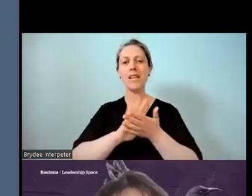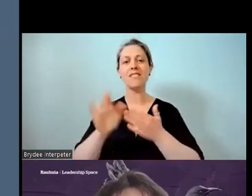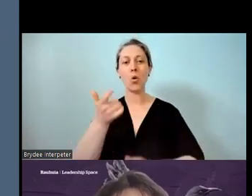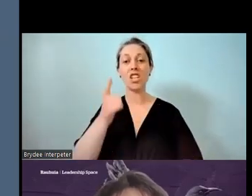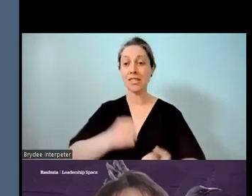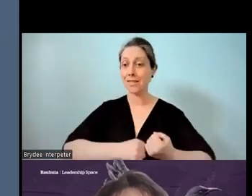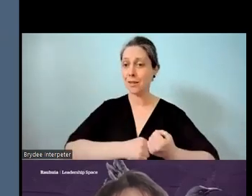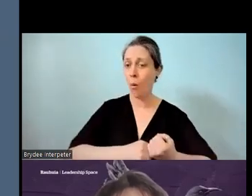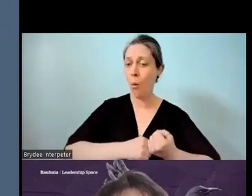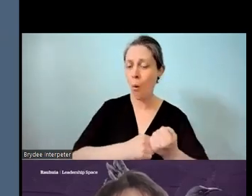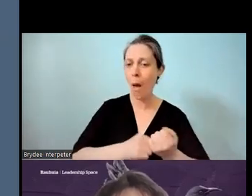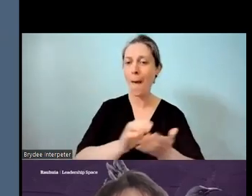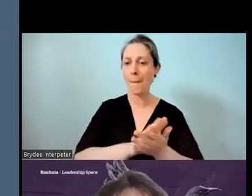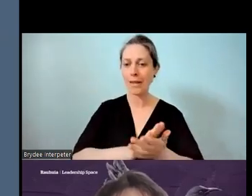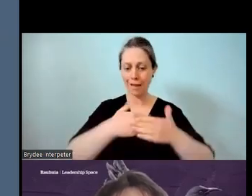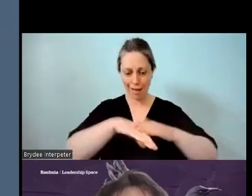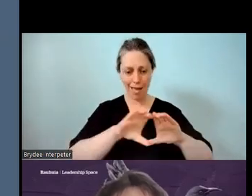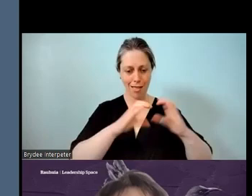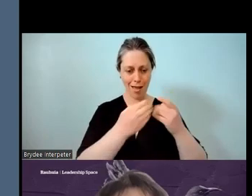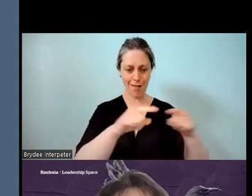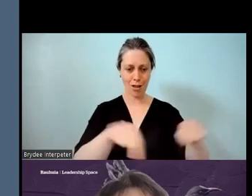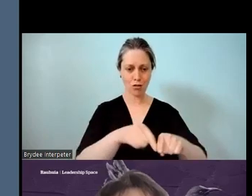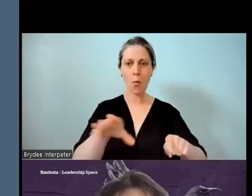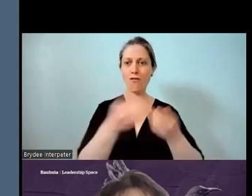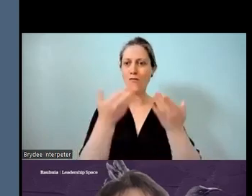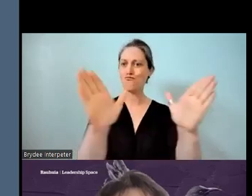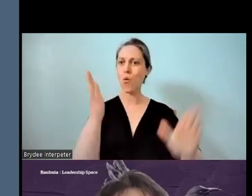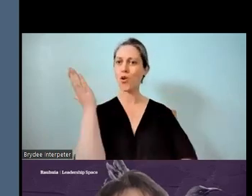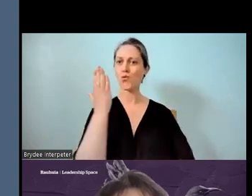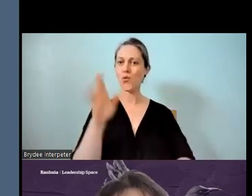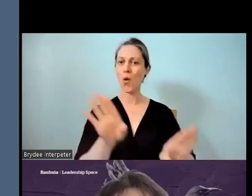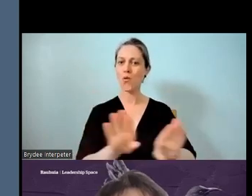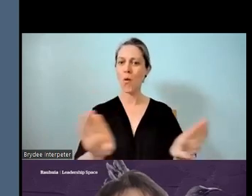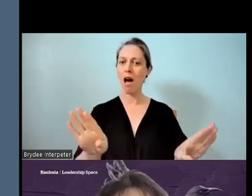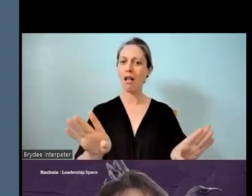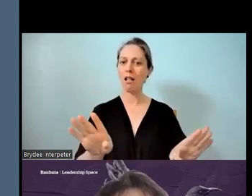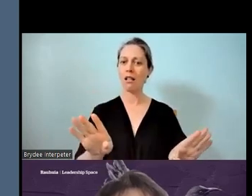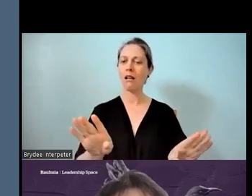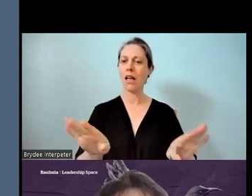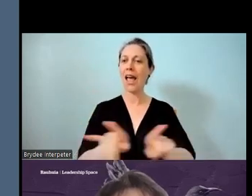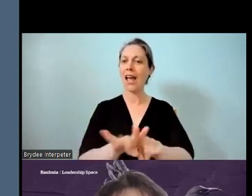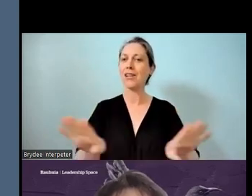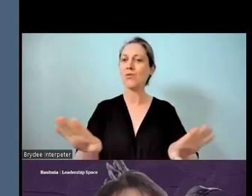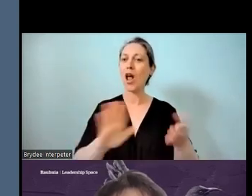actually in their classroom from the wider school, and from the wider, those connections to wider community.